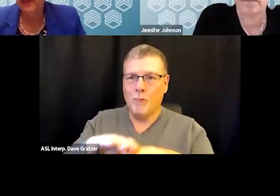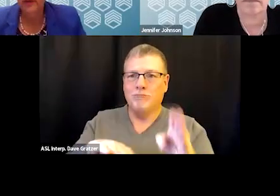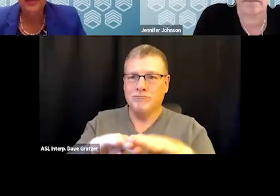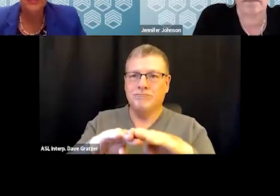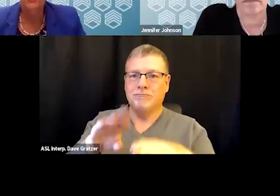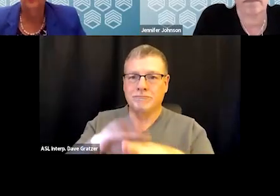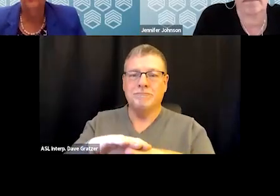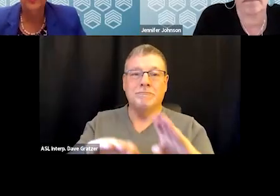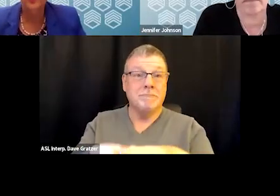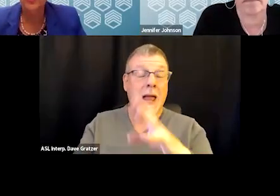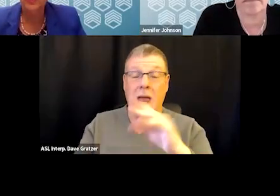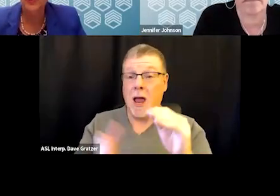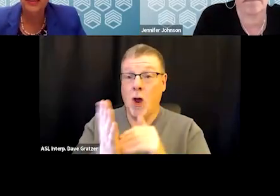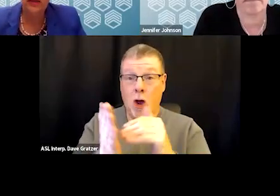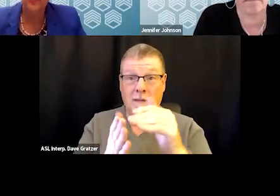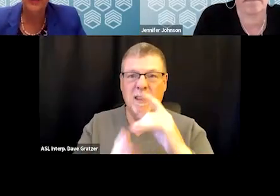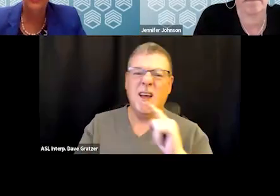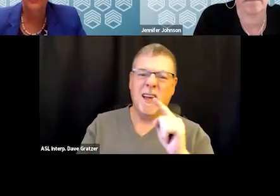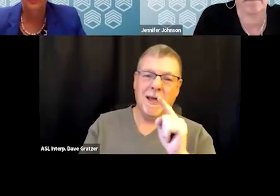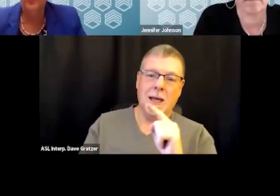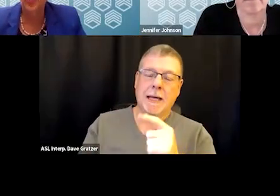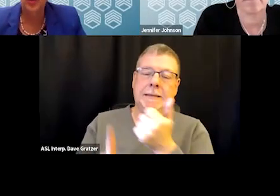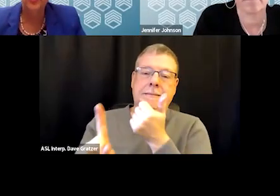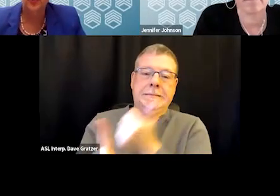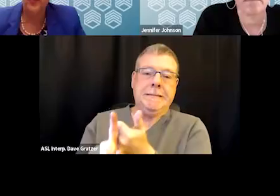you'll hear it said, "Well, this person has been self-medicating with drugs or